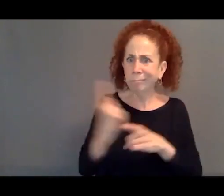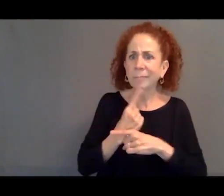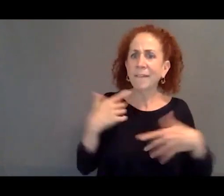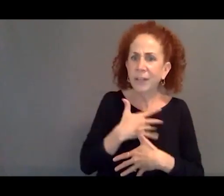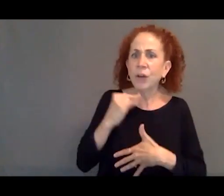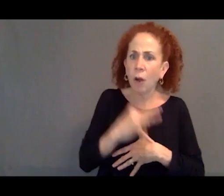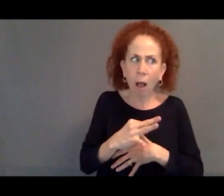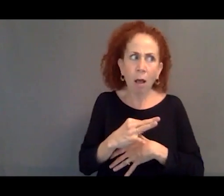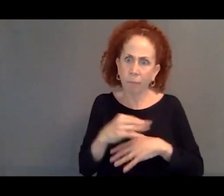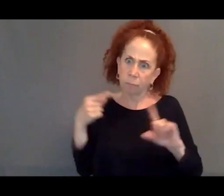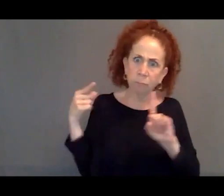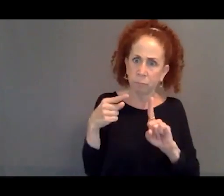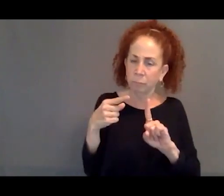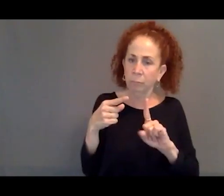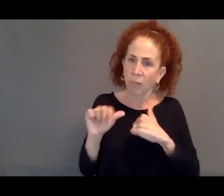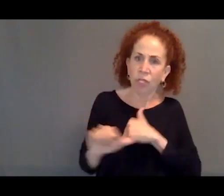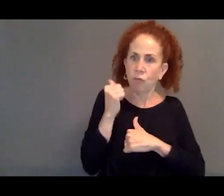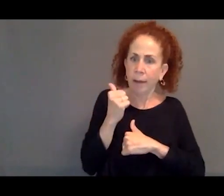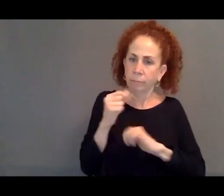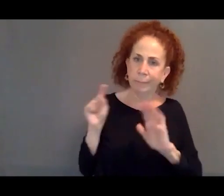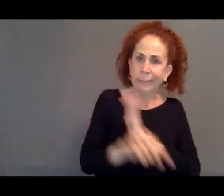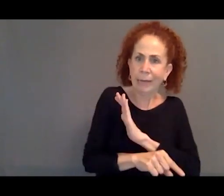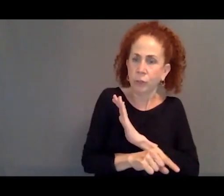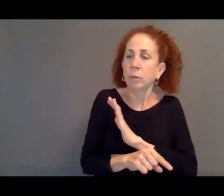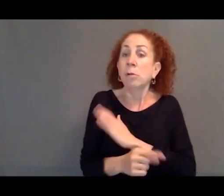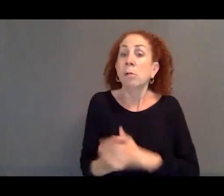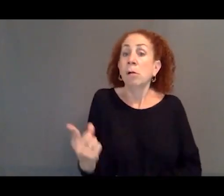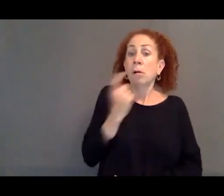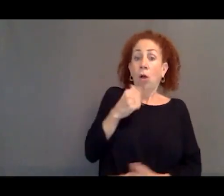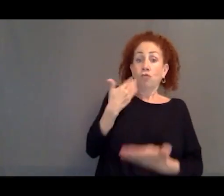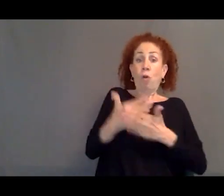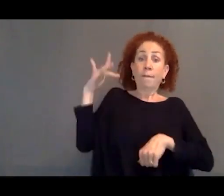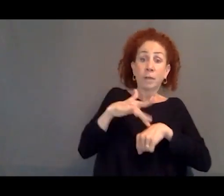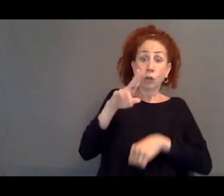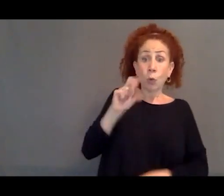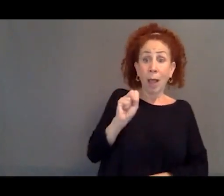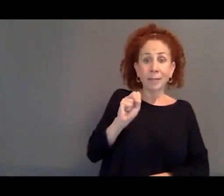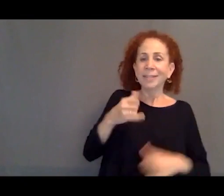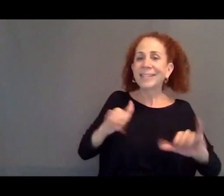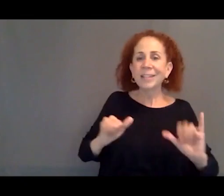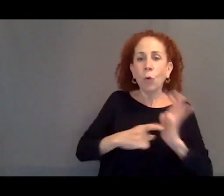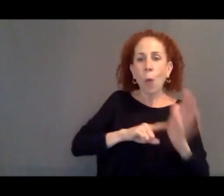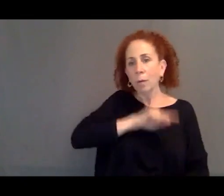and they arrive to a port of entry in the United States, they're still required to remain in Mexico